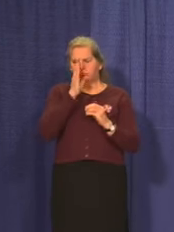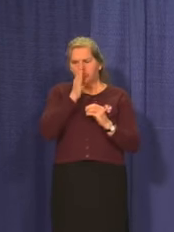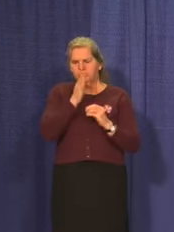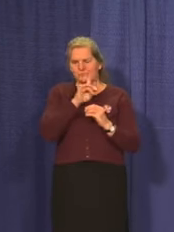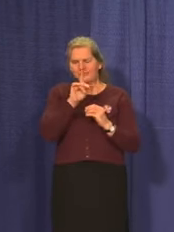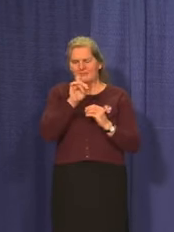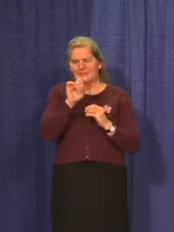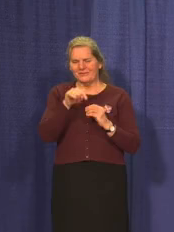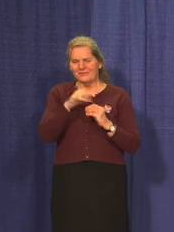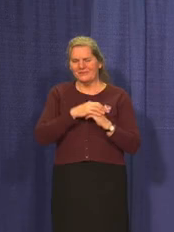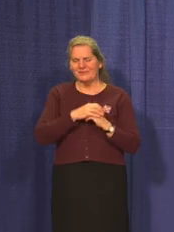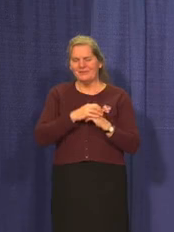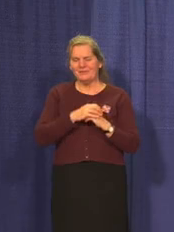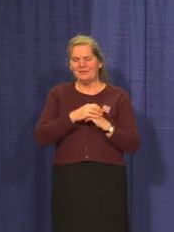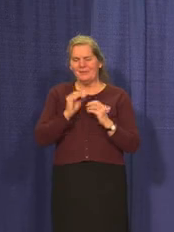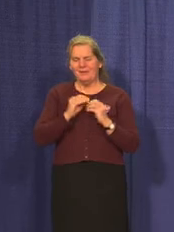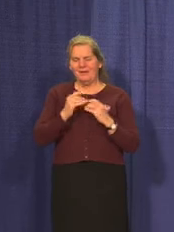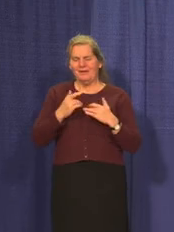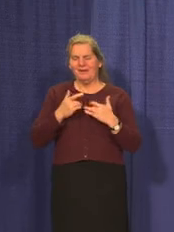TO LIGHTEN IT UP.